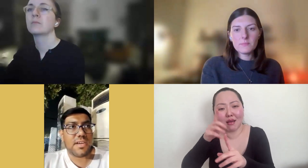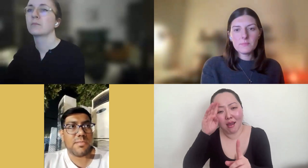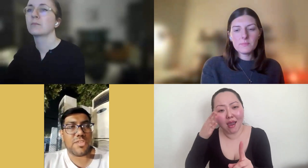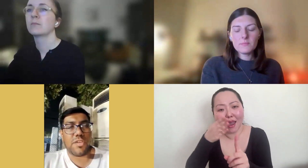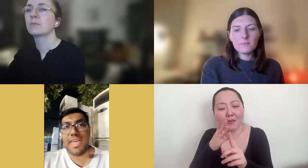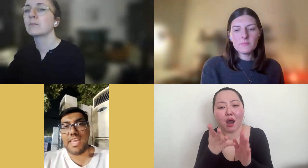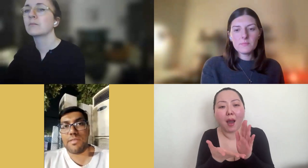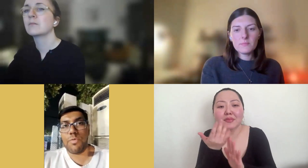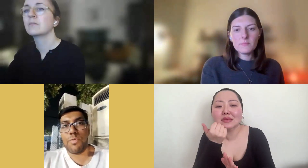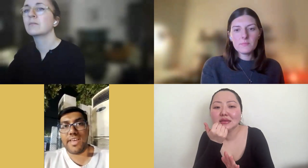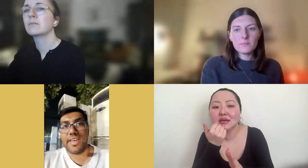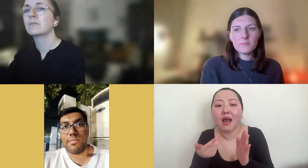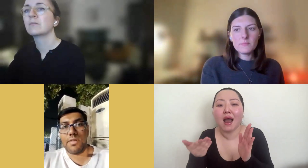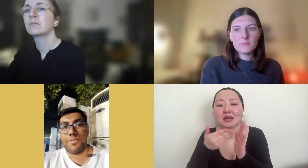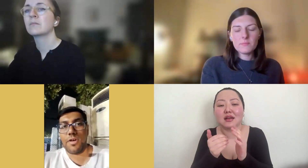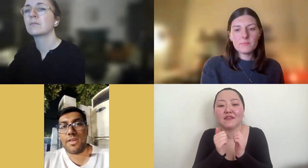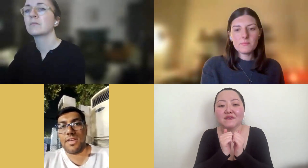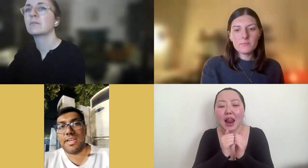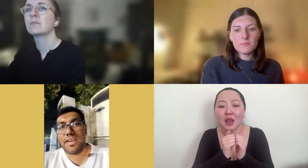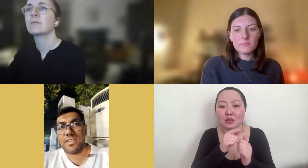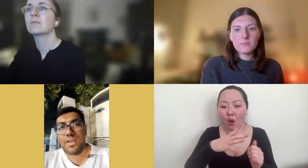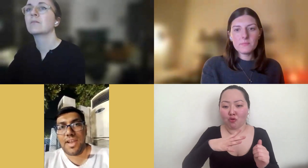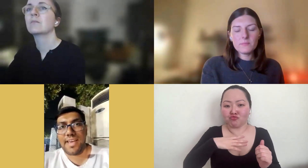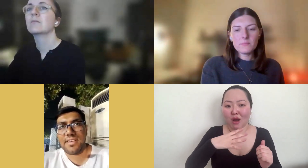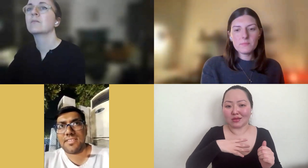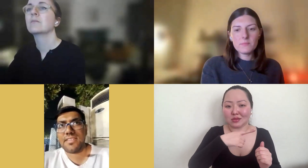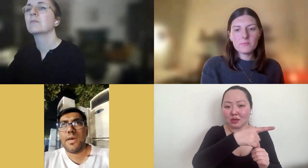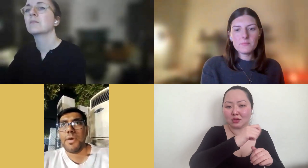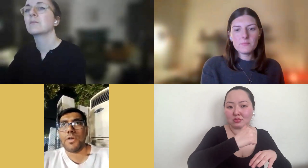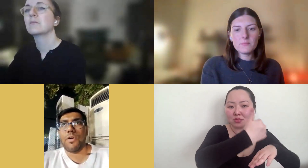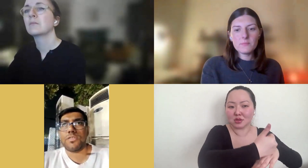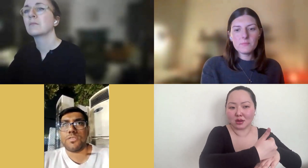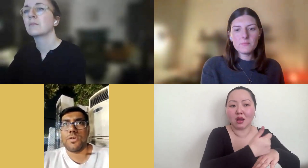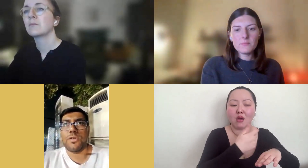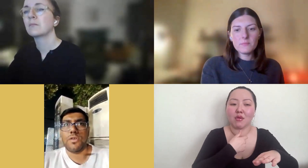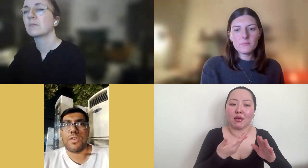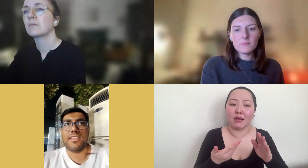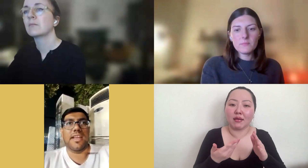in terms of making it more accessible in terms for intellectual access but also looking at